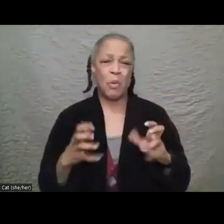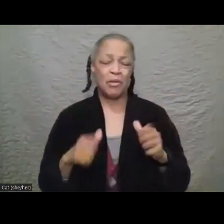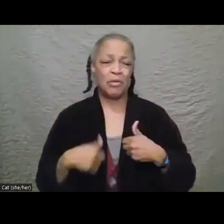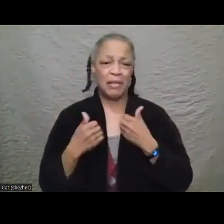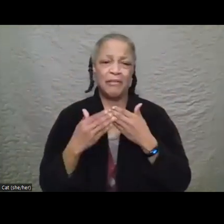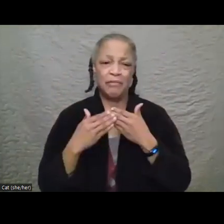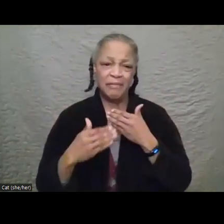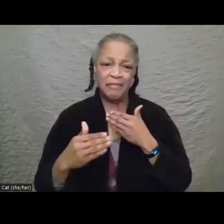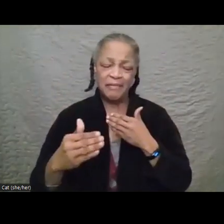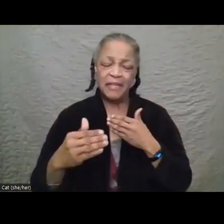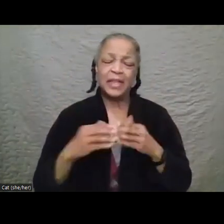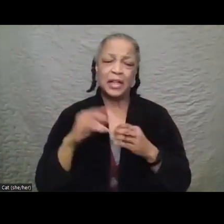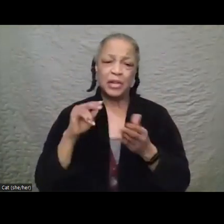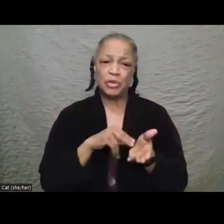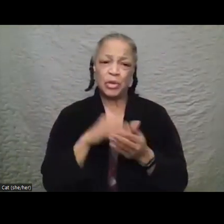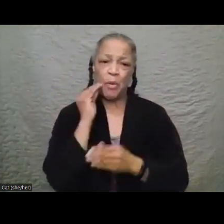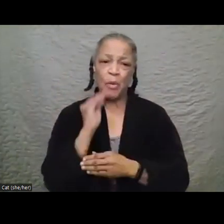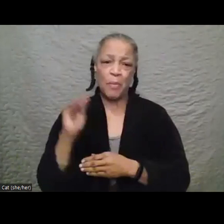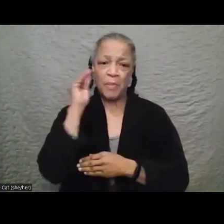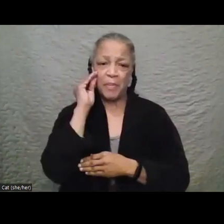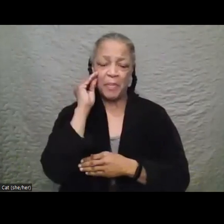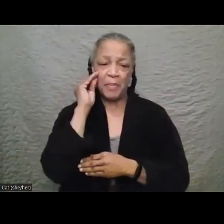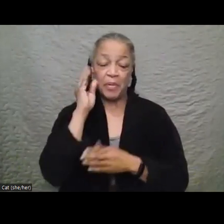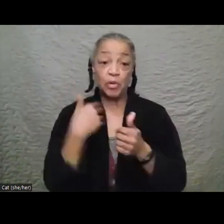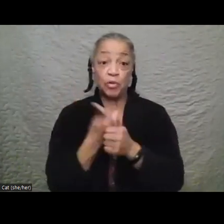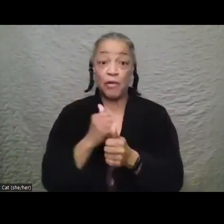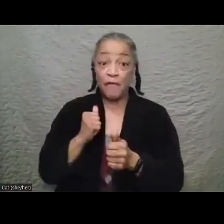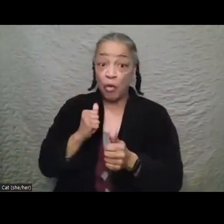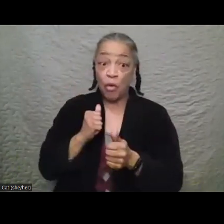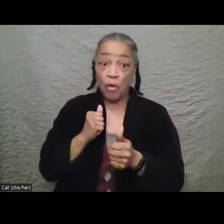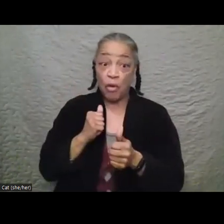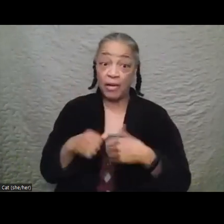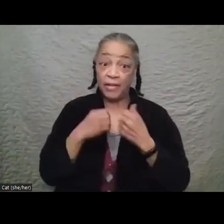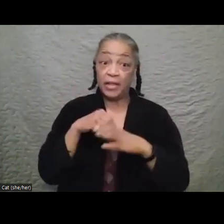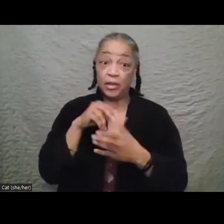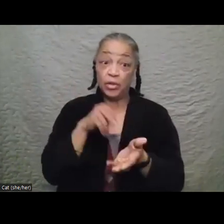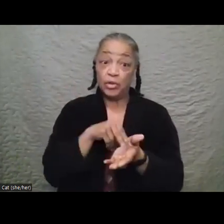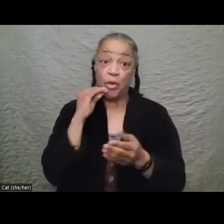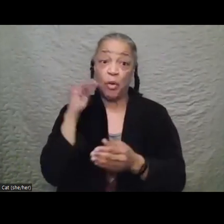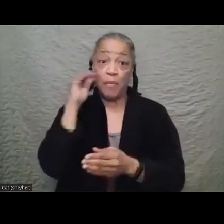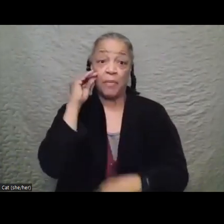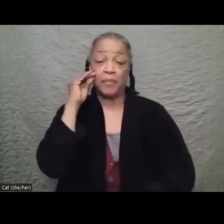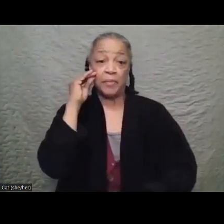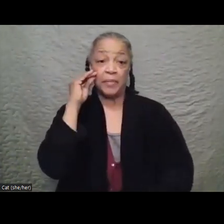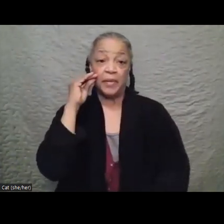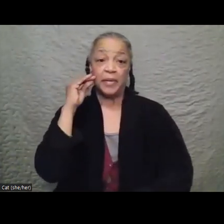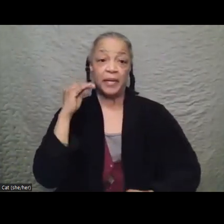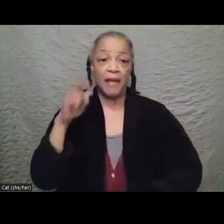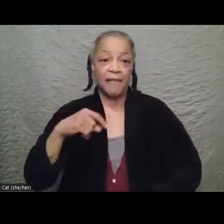In order to avoid ending up in a nursing home, there has to be a couple of things in place.